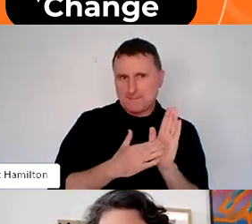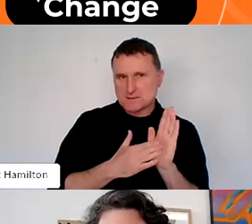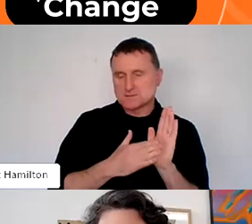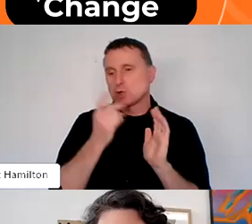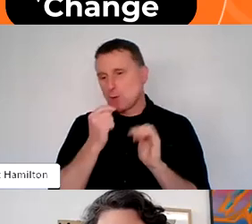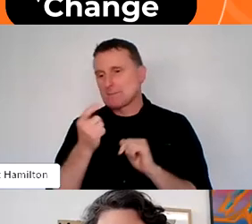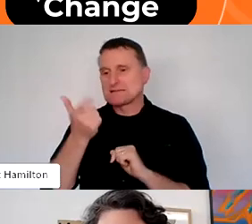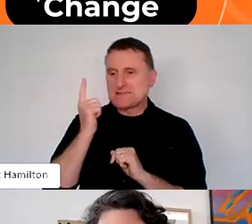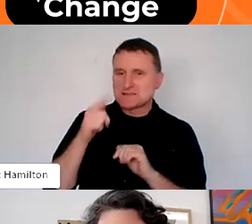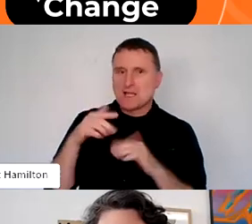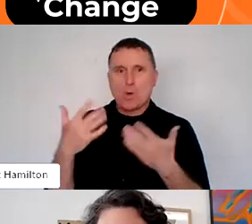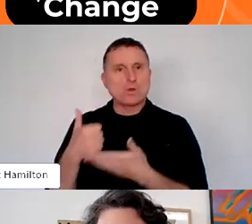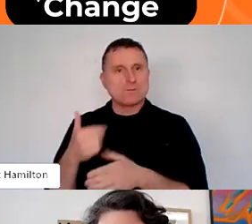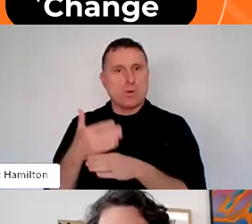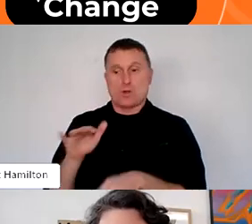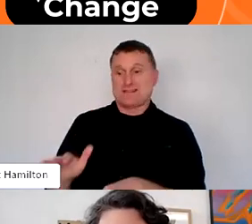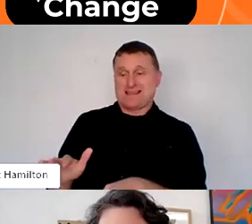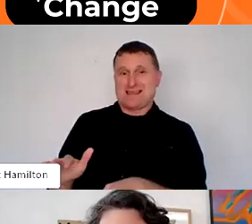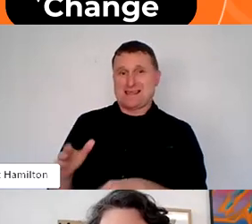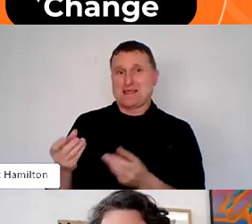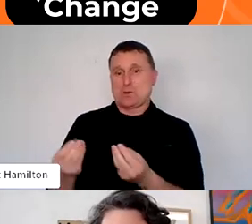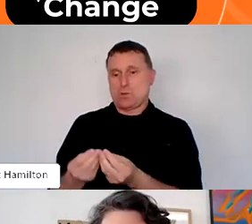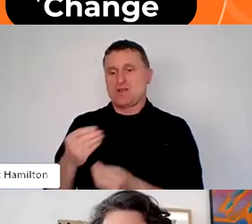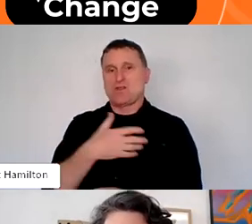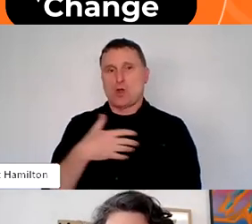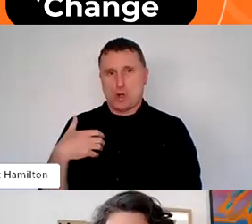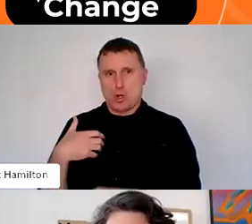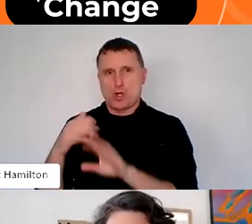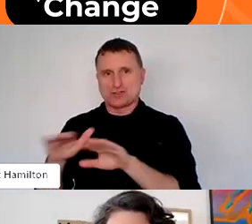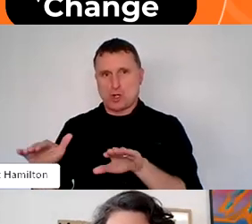in early childhood. So we do know the system has, over many, many